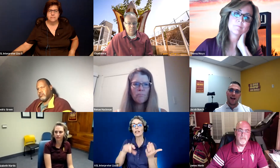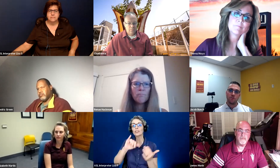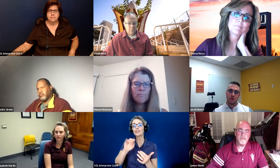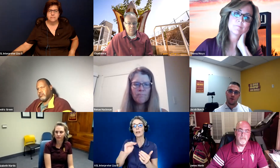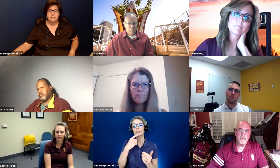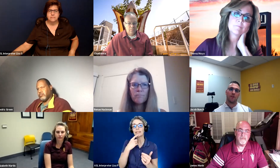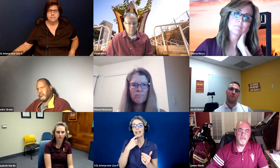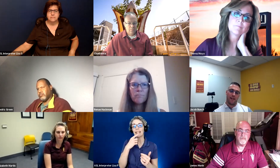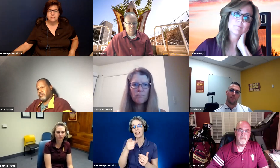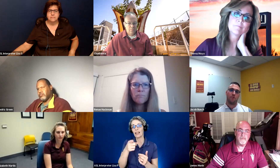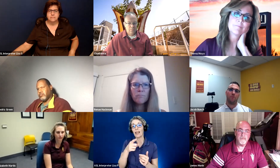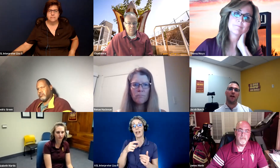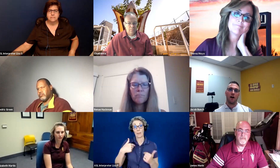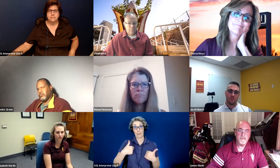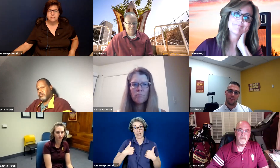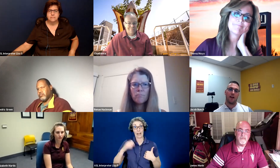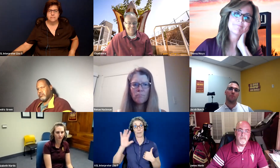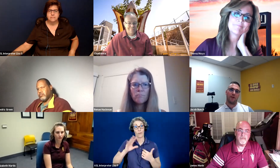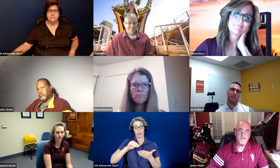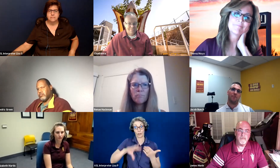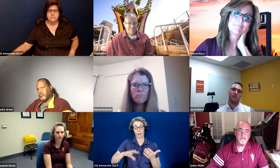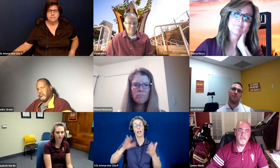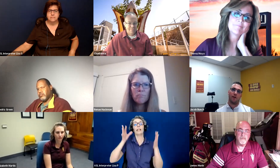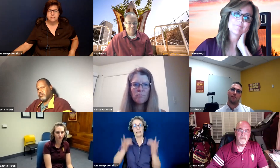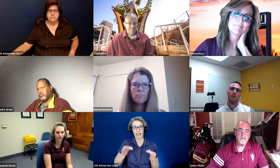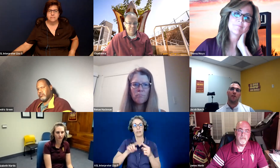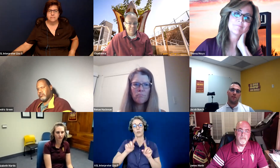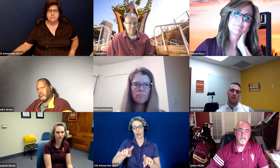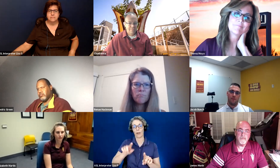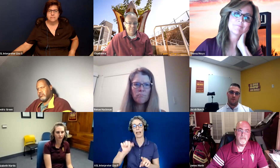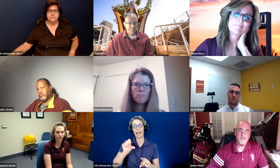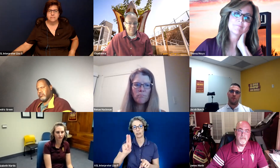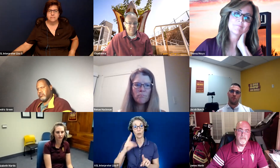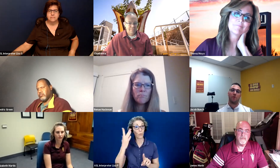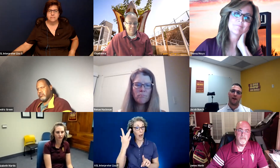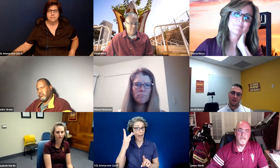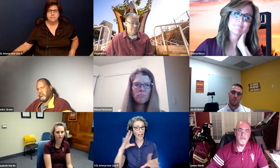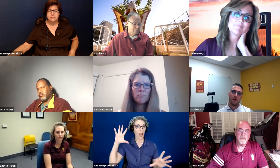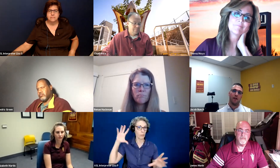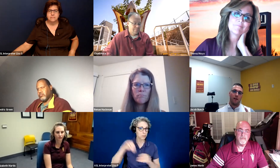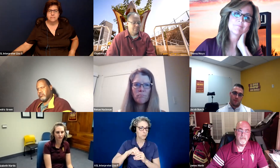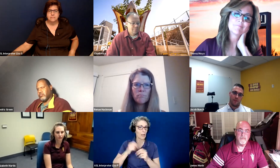I chose to come to ASU because of the comprehensiveness of the new services provided by then